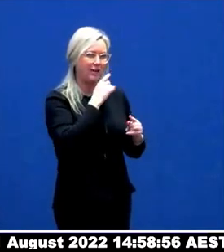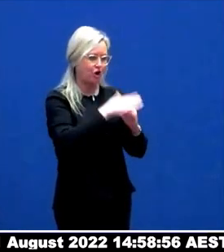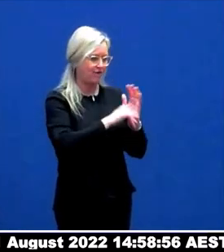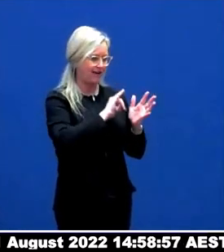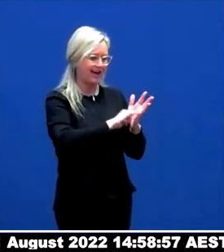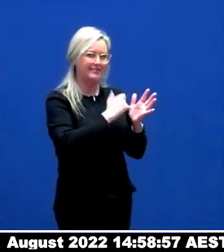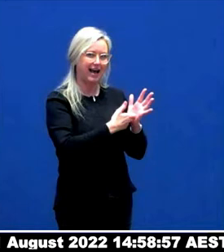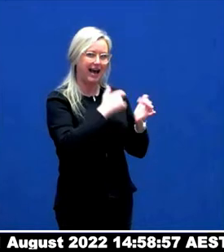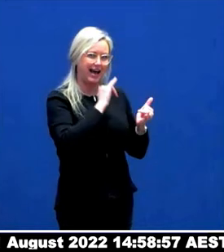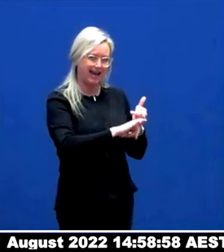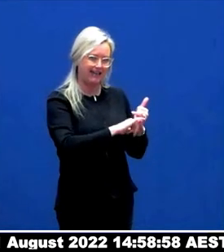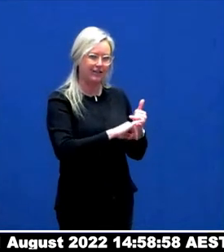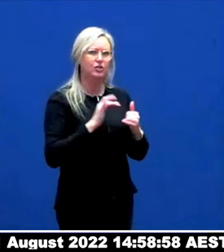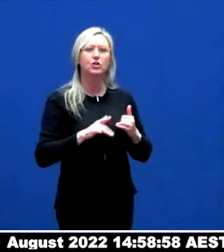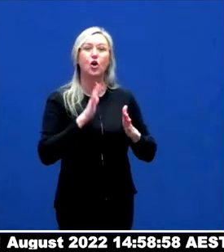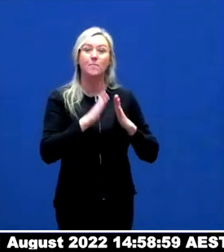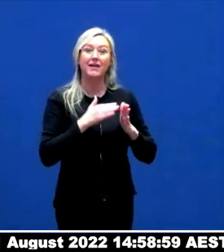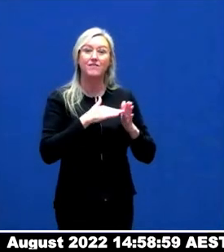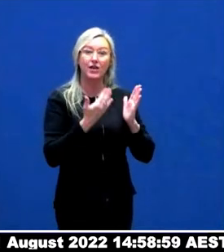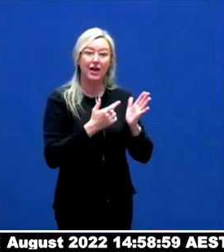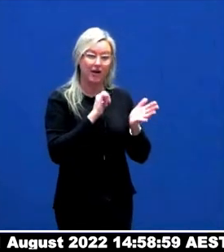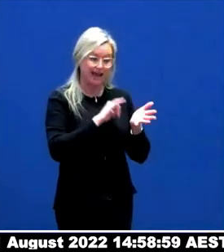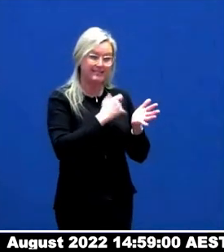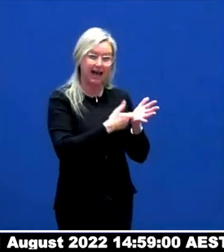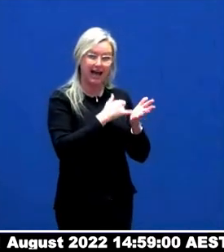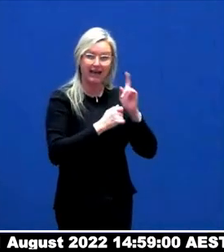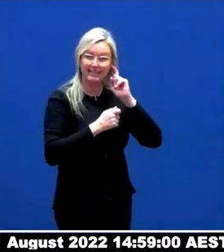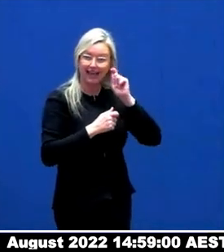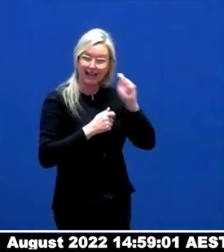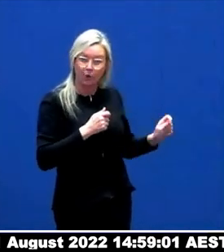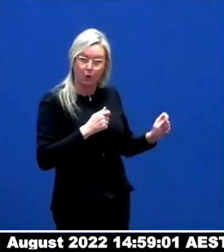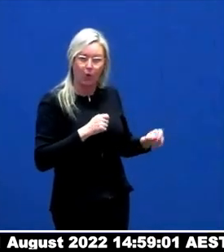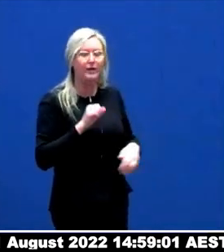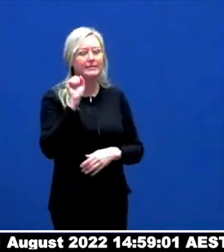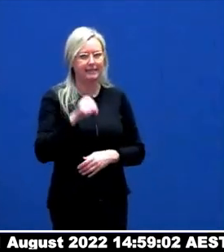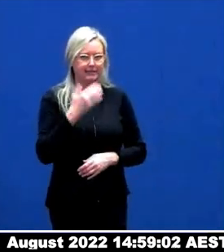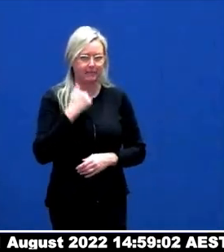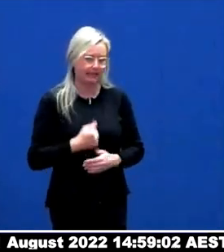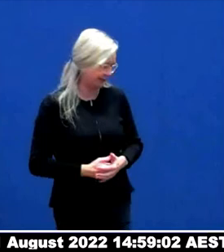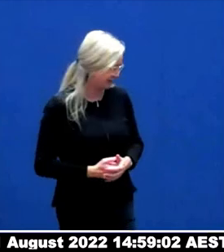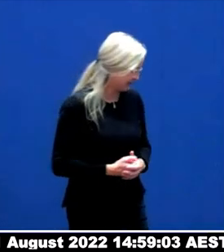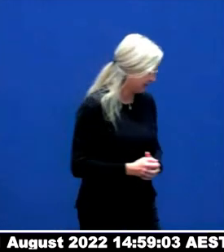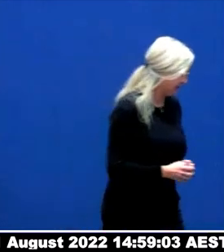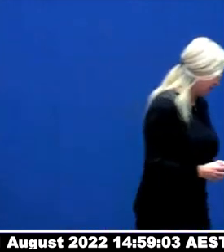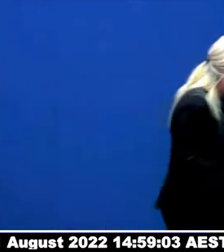We can ignore the SRS for present purposes? Yes. Please do, Chair. Alright.